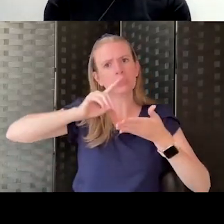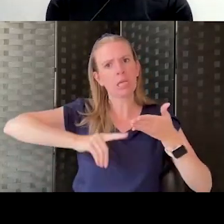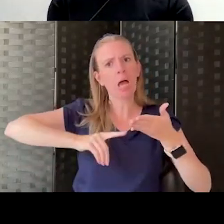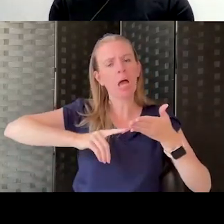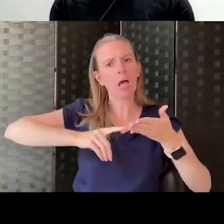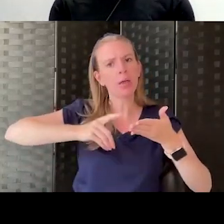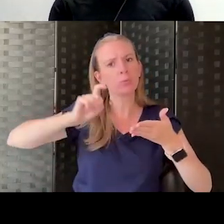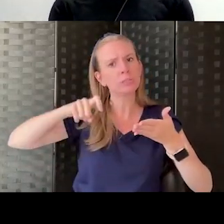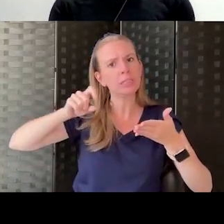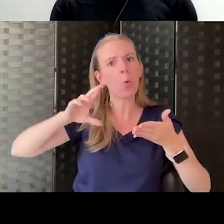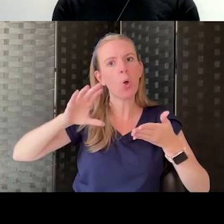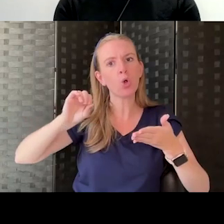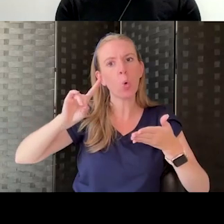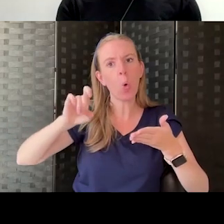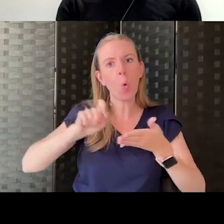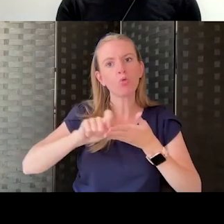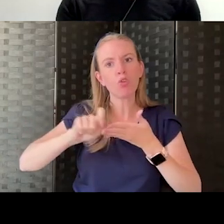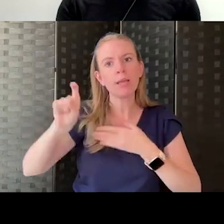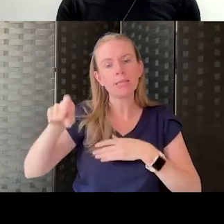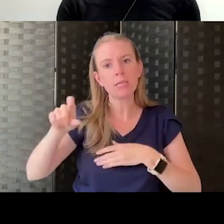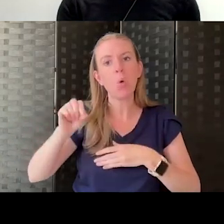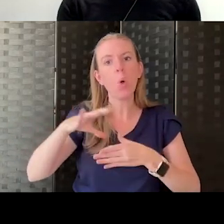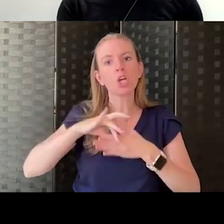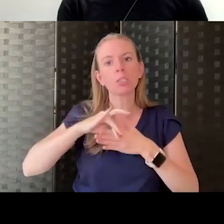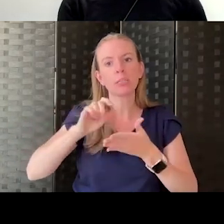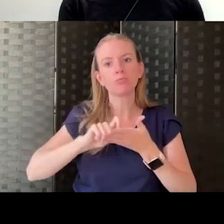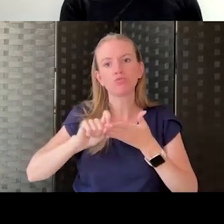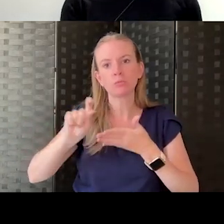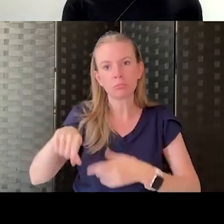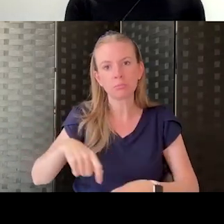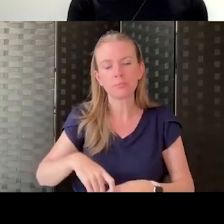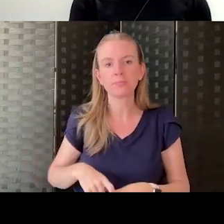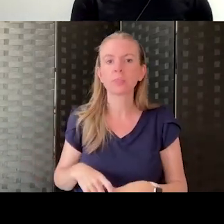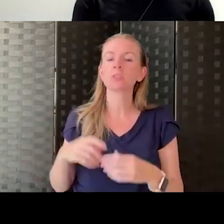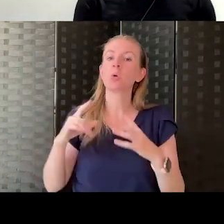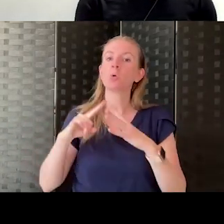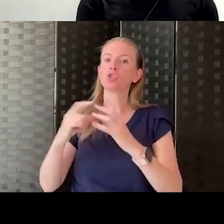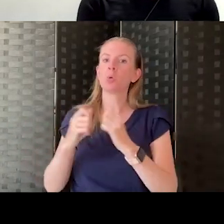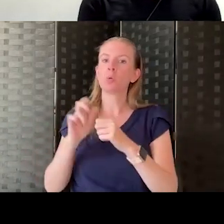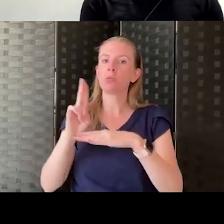or the code they need to write or the content they need to write. Let's start with use of color. Use